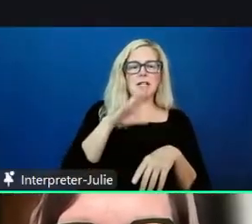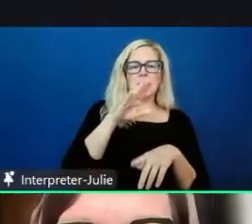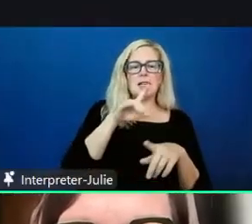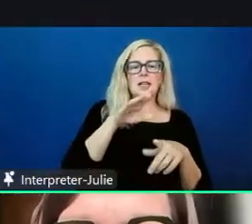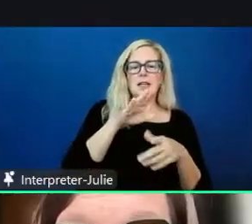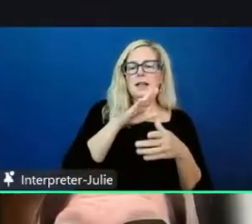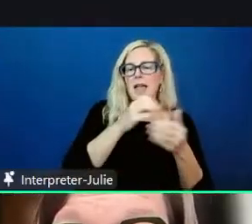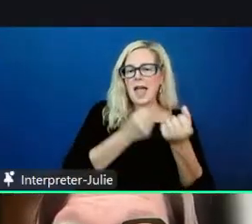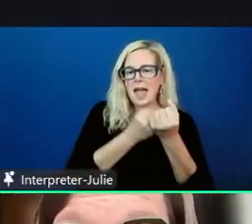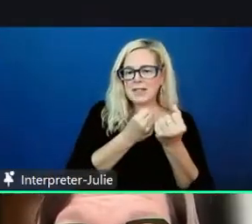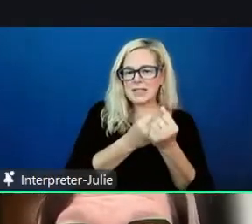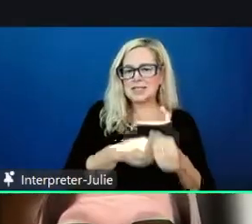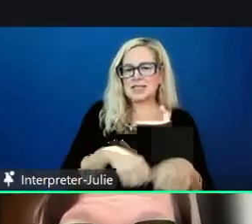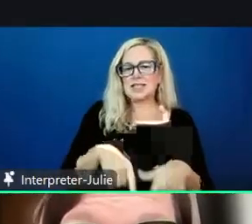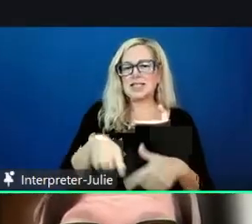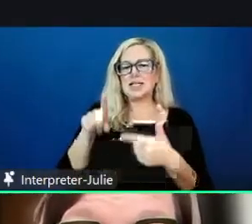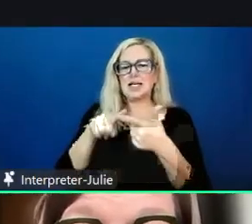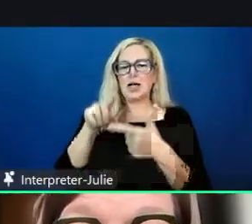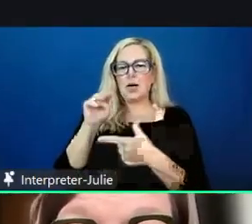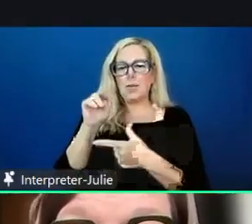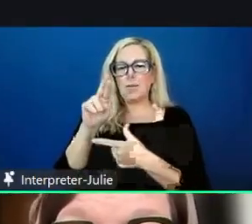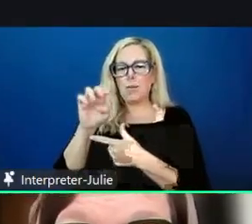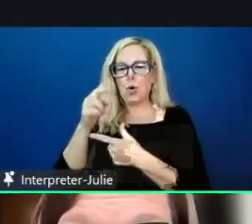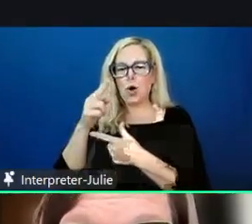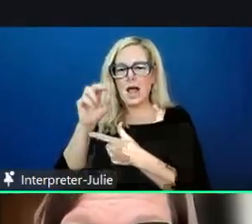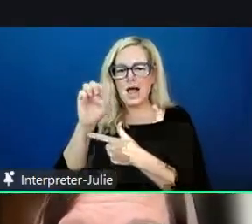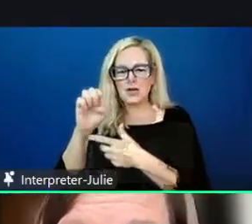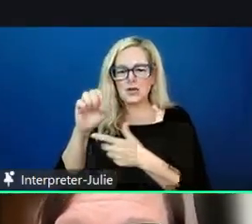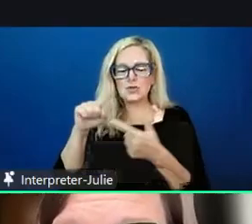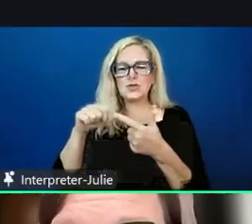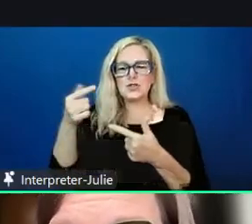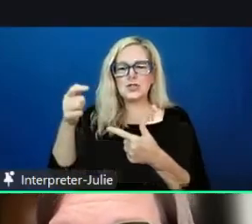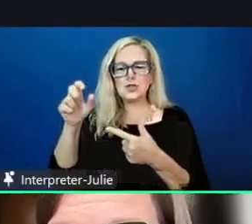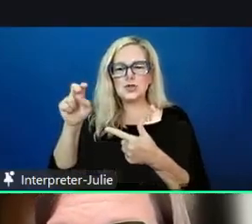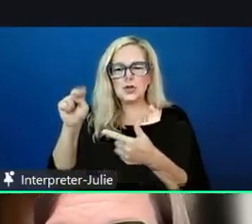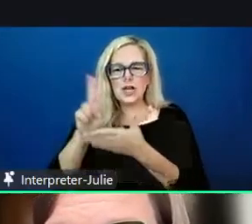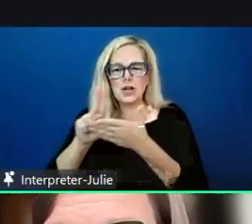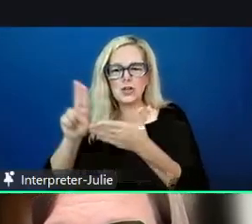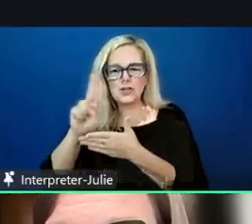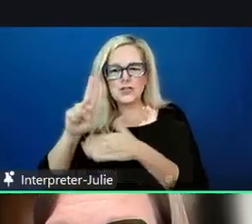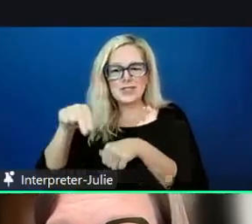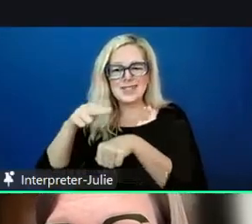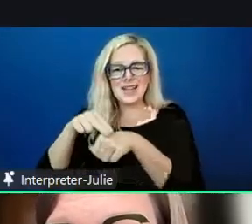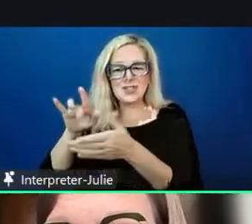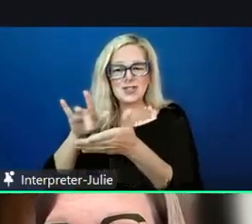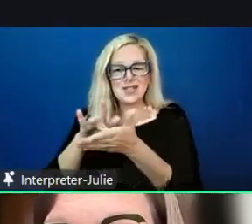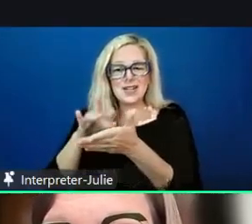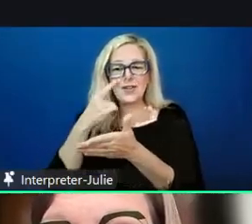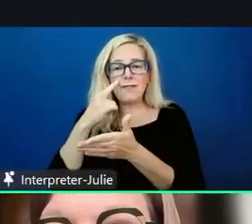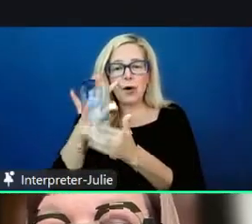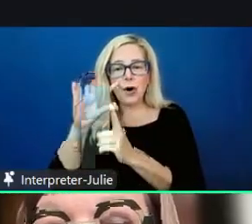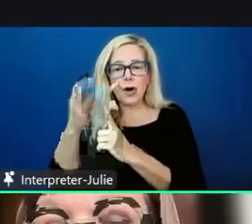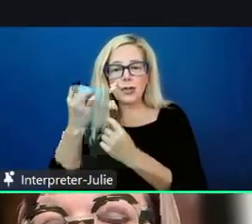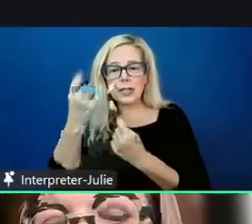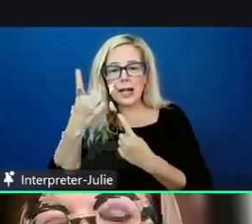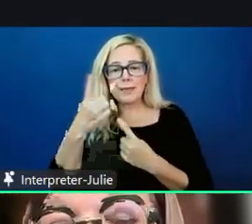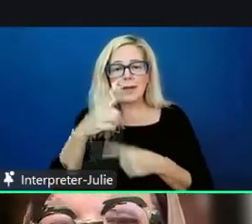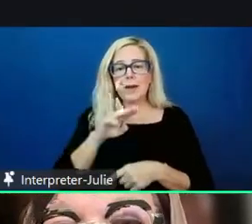then Georgetown University's National Center for Cultural Competence, Maryland Center for Developmental at Kennedy Krieger,